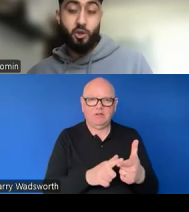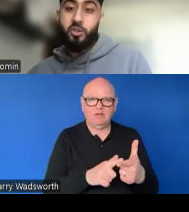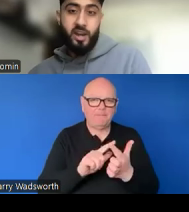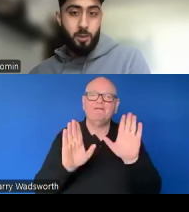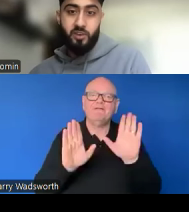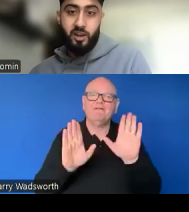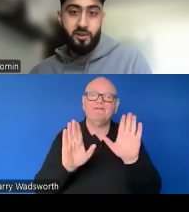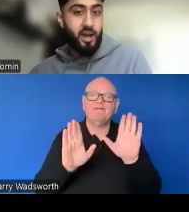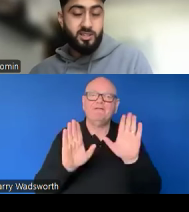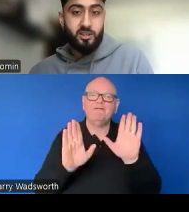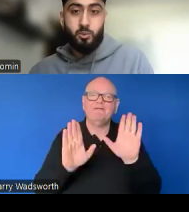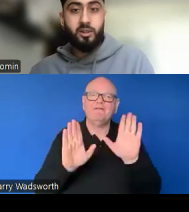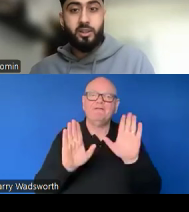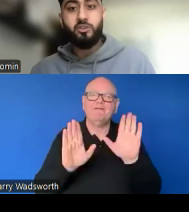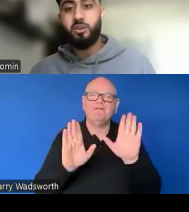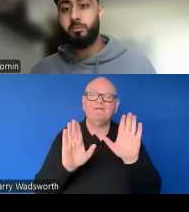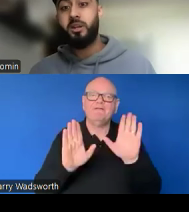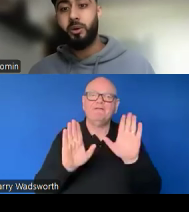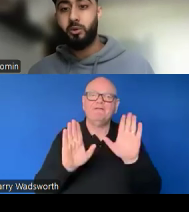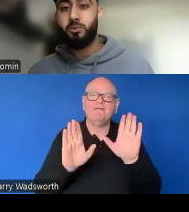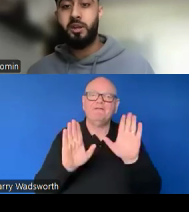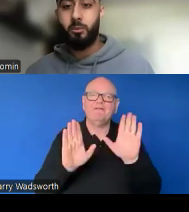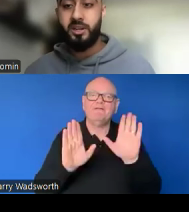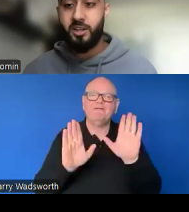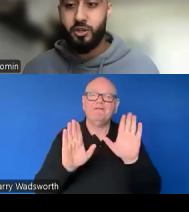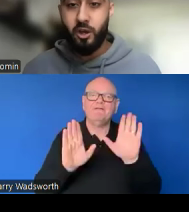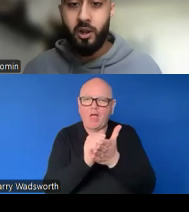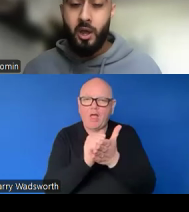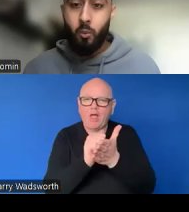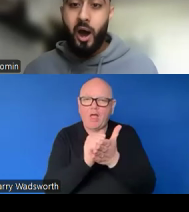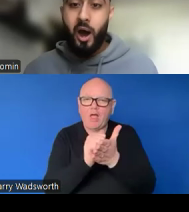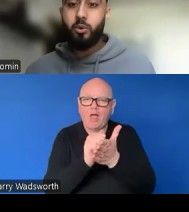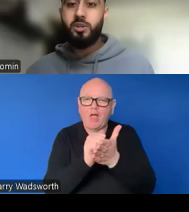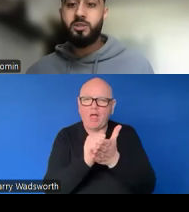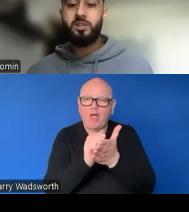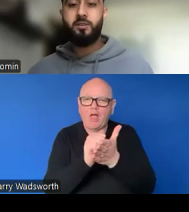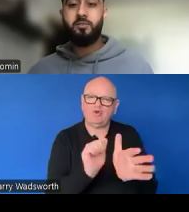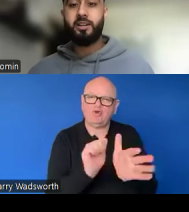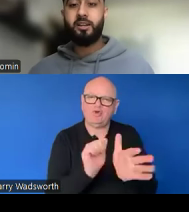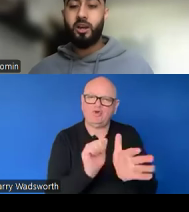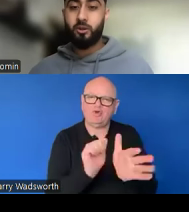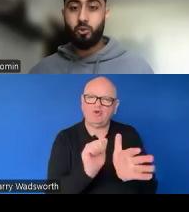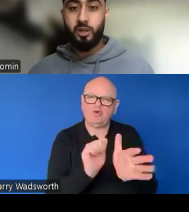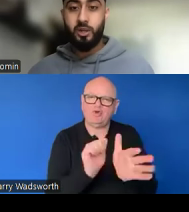there's other types of advertising as well that you can be doing, which may not be digital. Why would we specifically look at Google Ads?